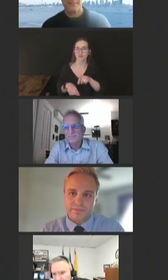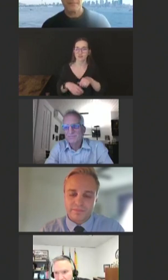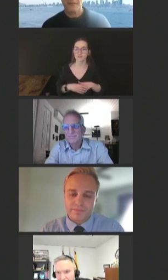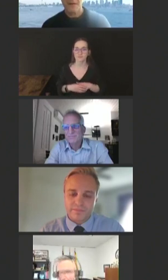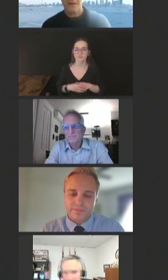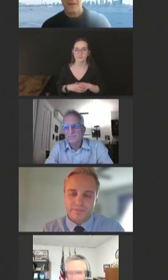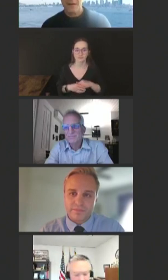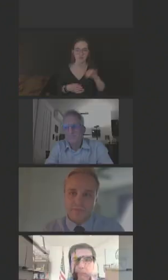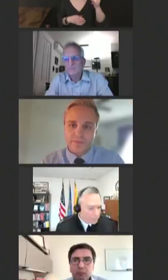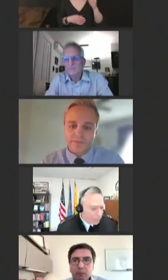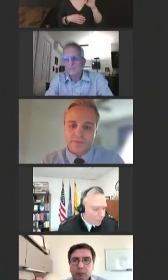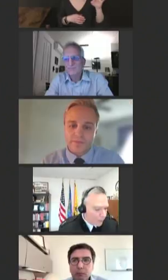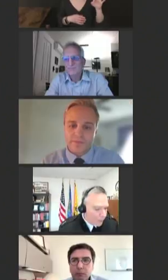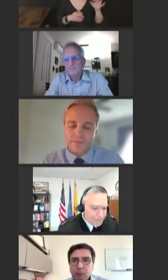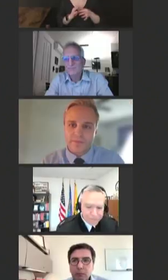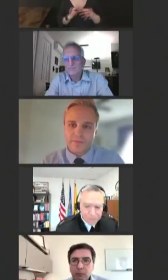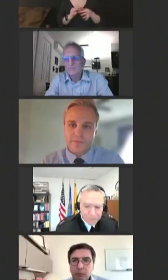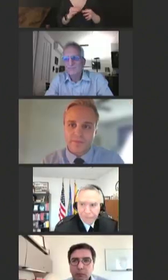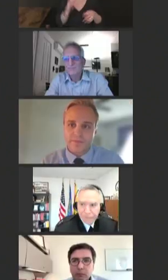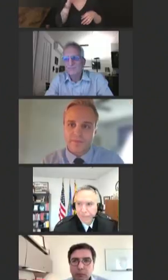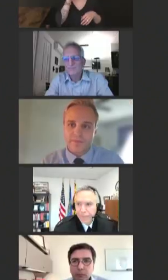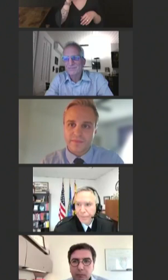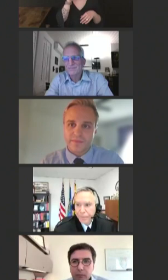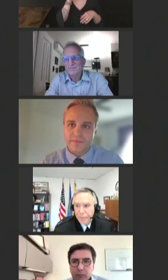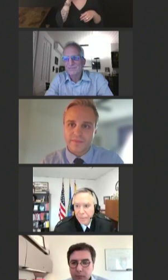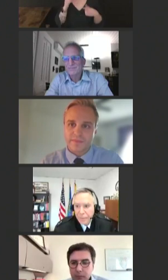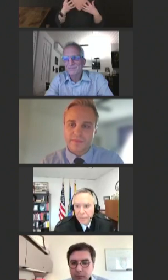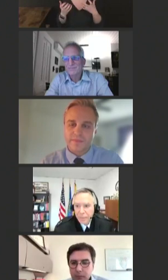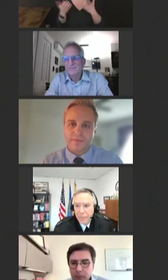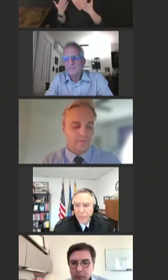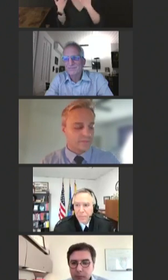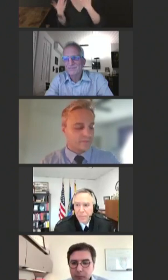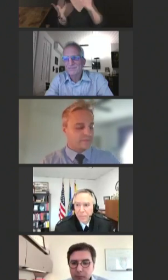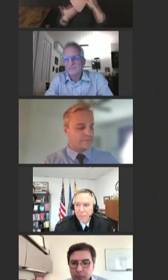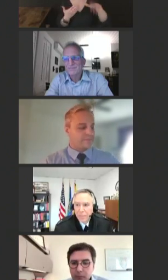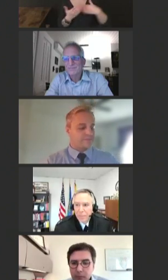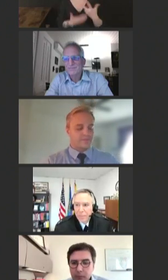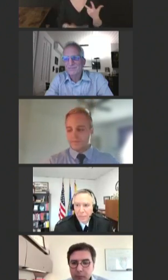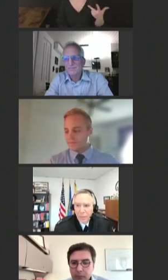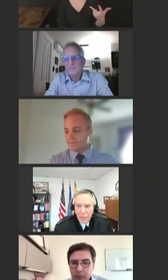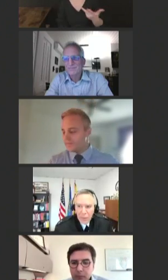Jeff Duscha: Well, I'd like to just start by thanking all three of you for providing us with